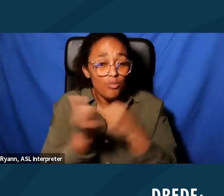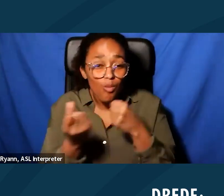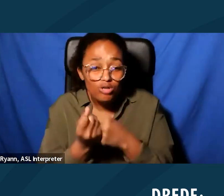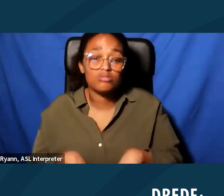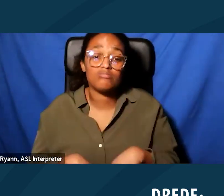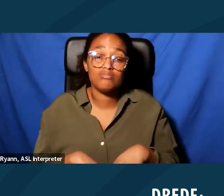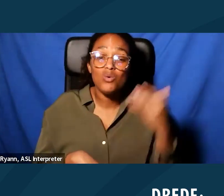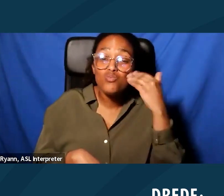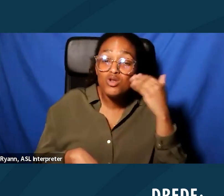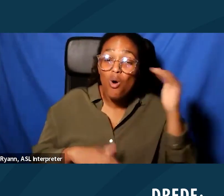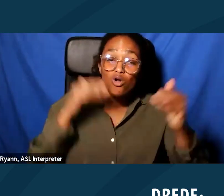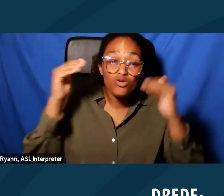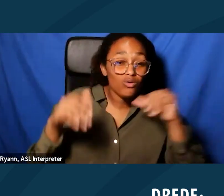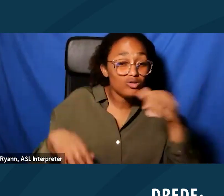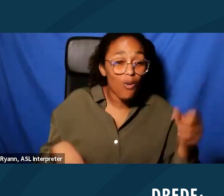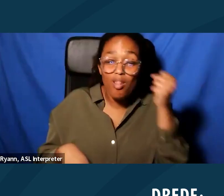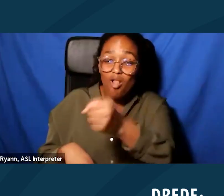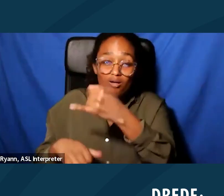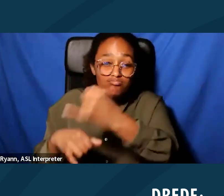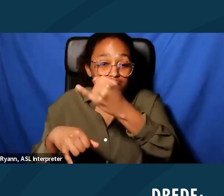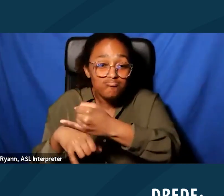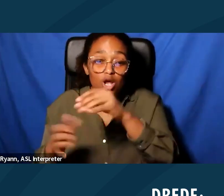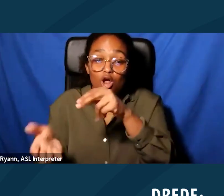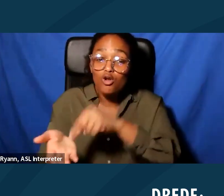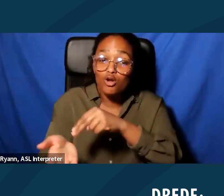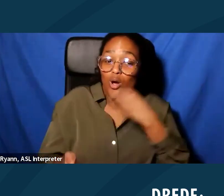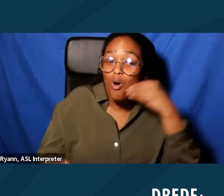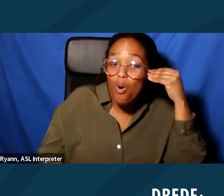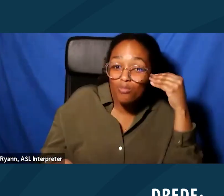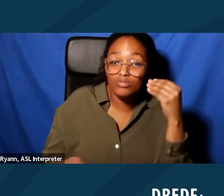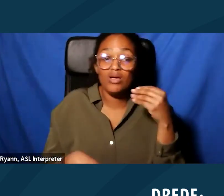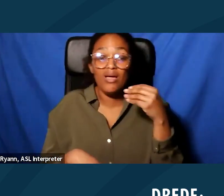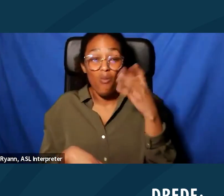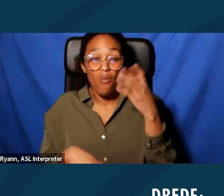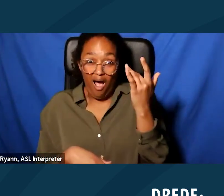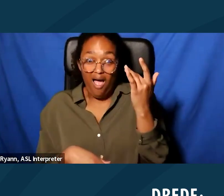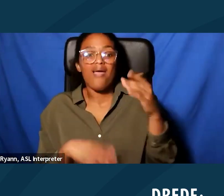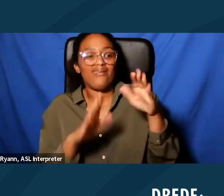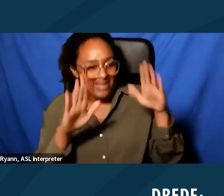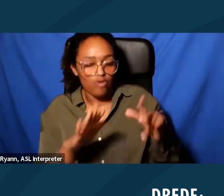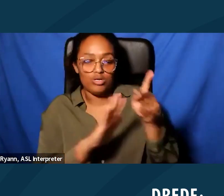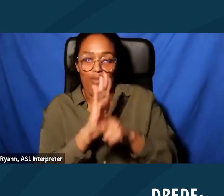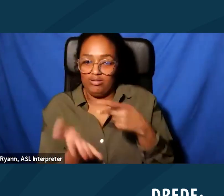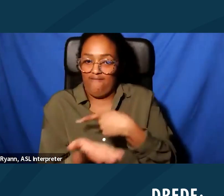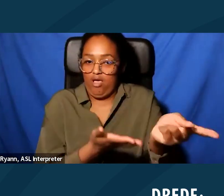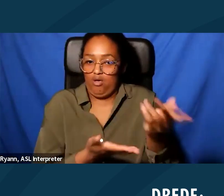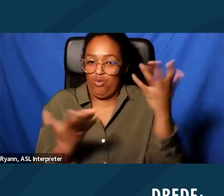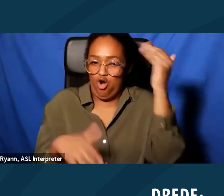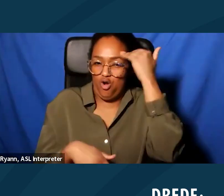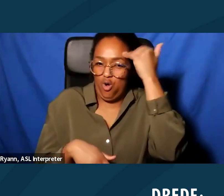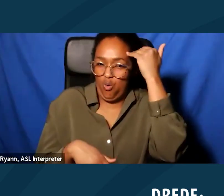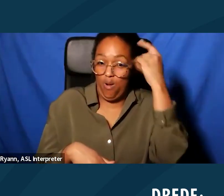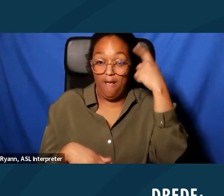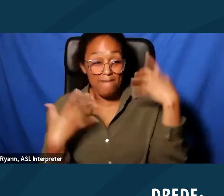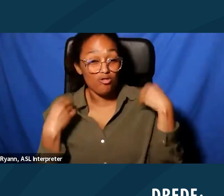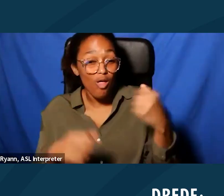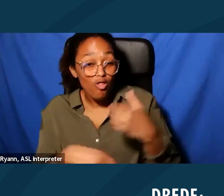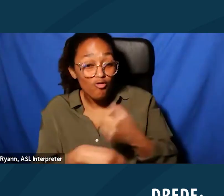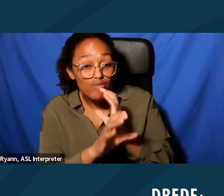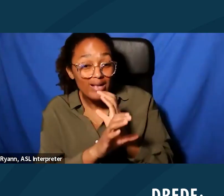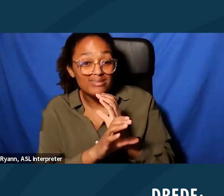We know that. We know that mental health crisis do not justify life‑long confinement.